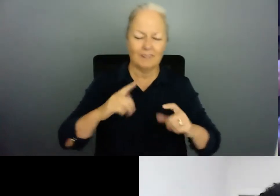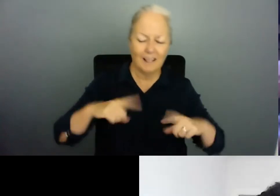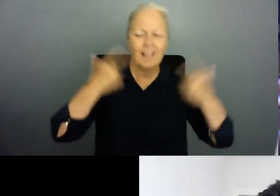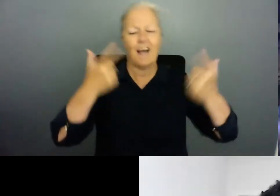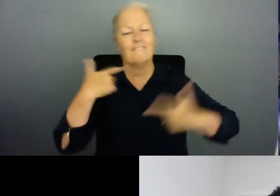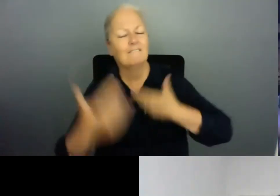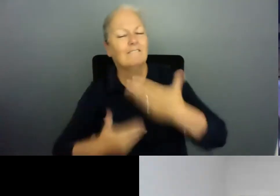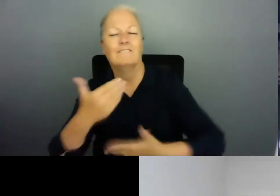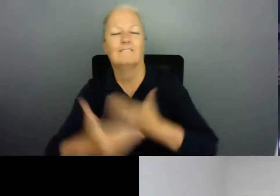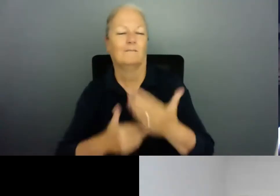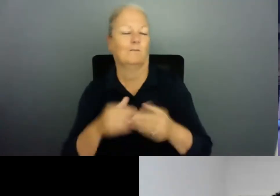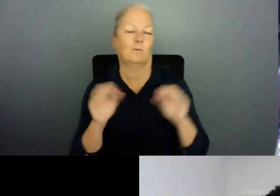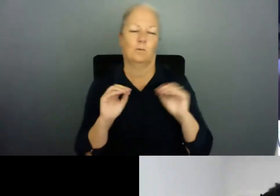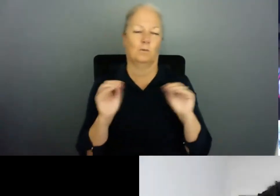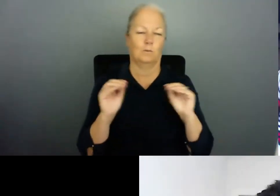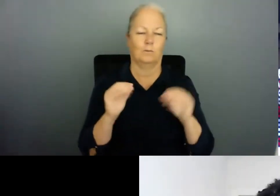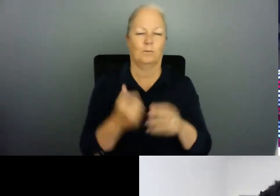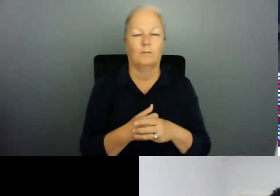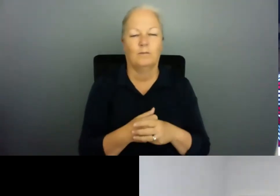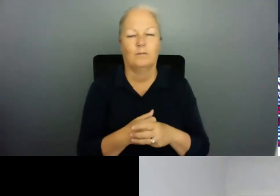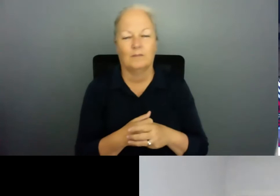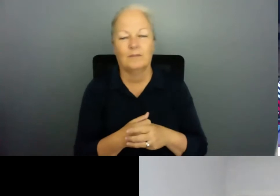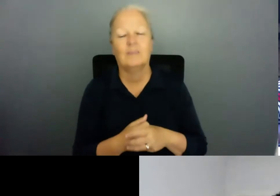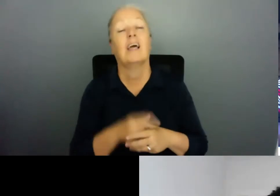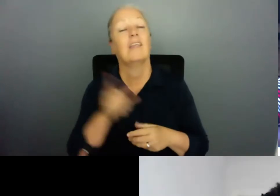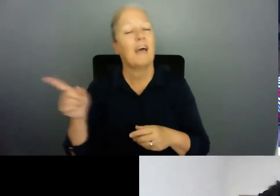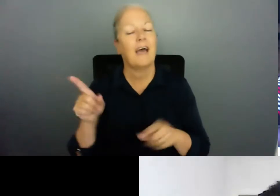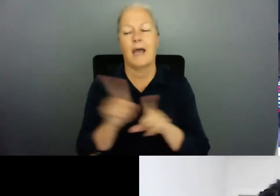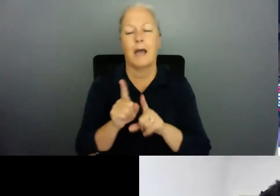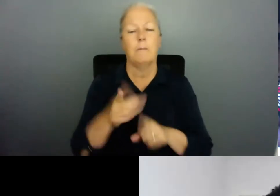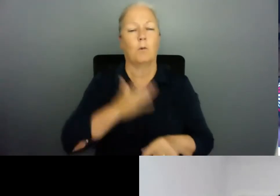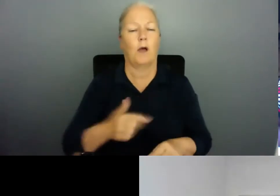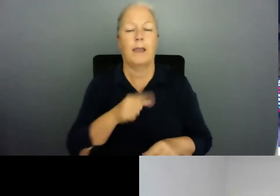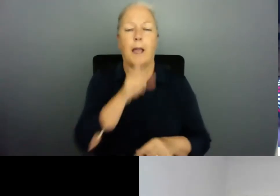vaccines and the disregard for the lethality of the disease were some of the many postures